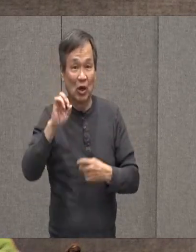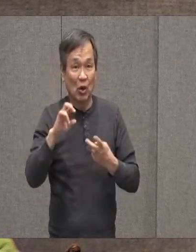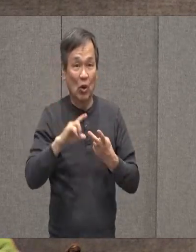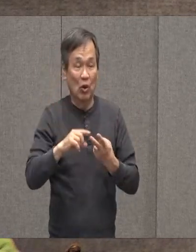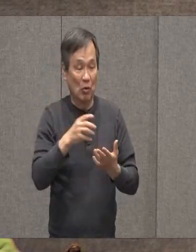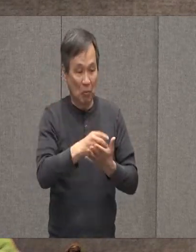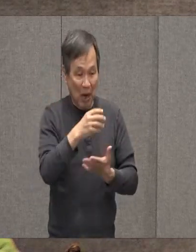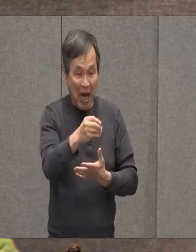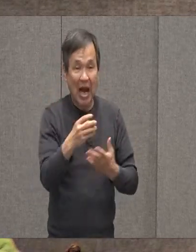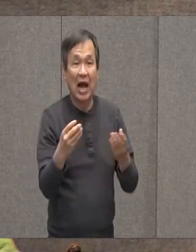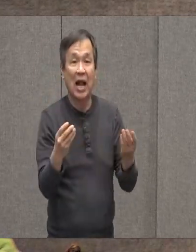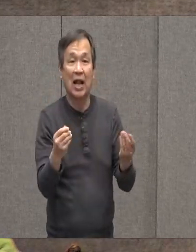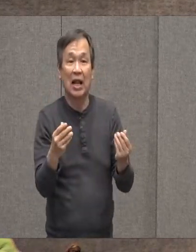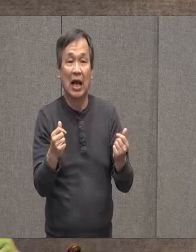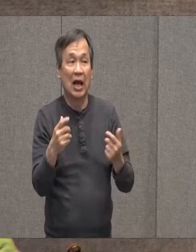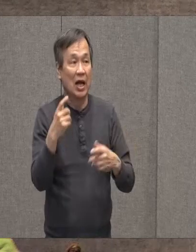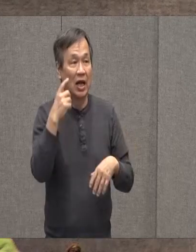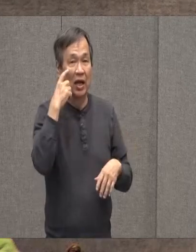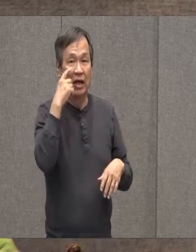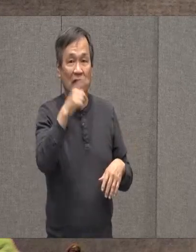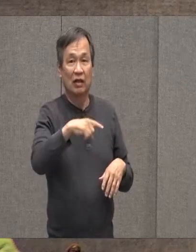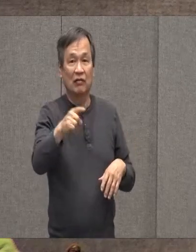some land for the endangered rhinoceros.